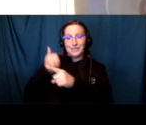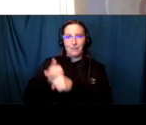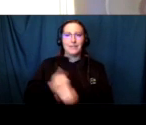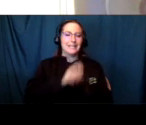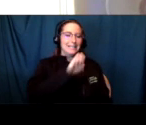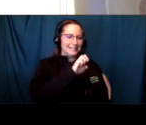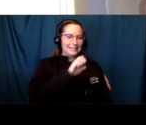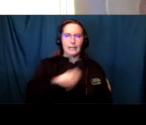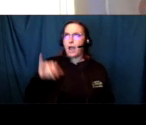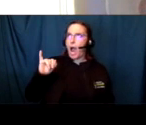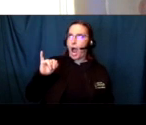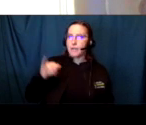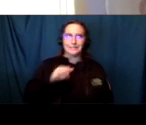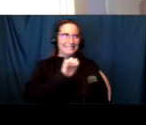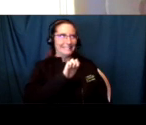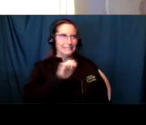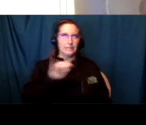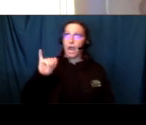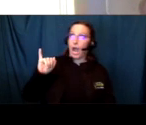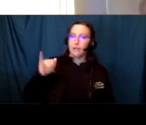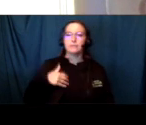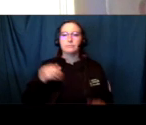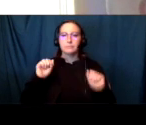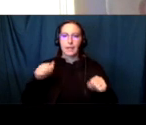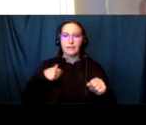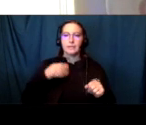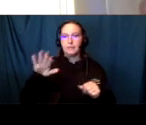and we're just going to emphasize or highlight the early developing sounds so